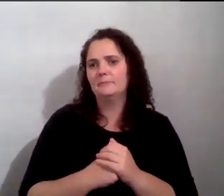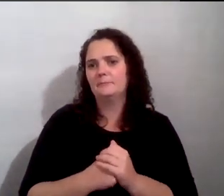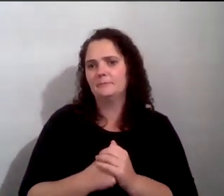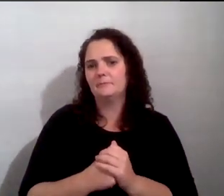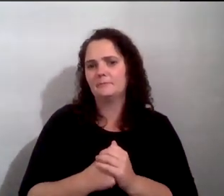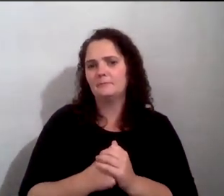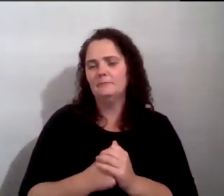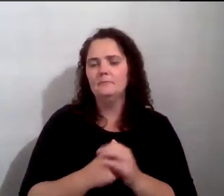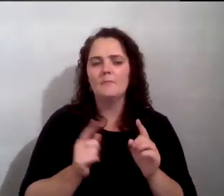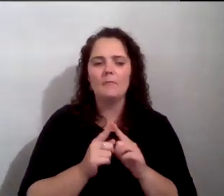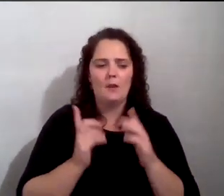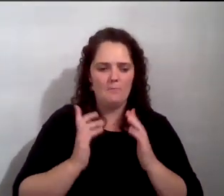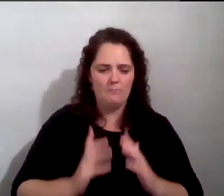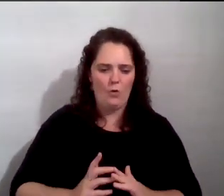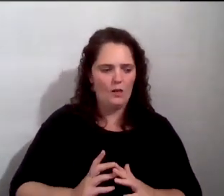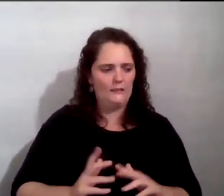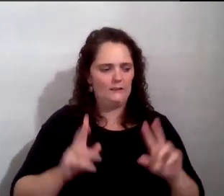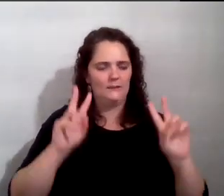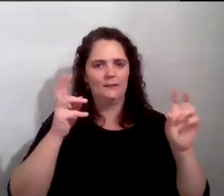show that these will be a part of, I said like